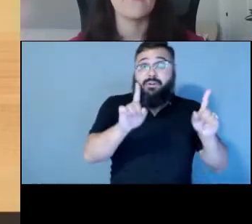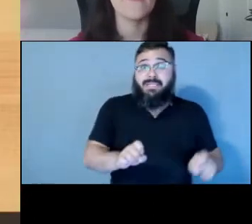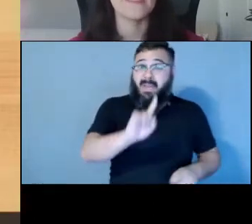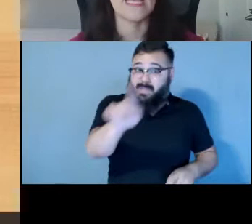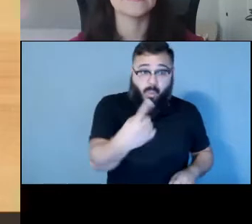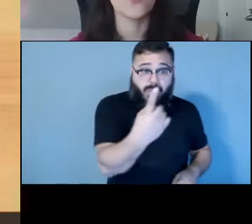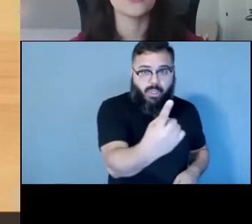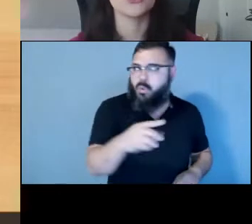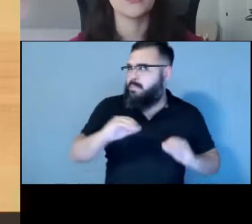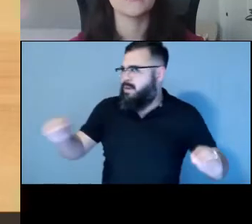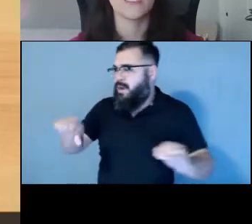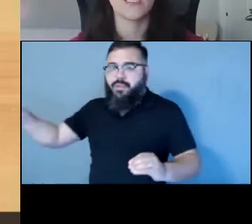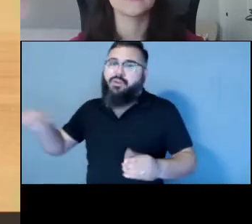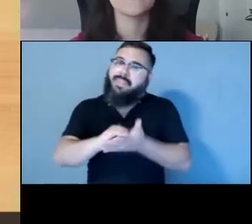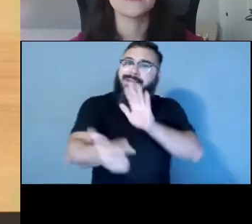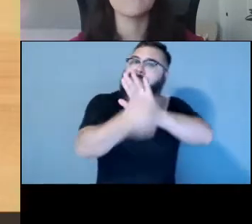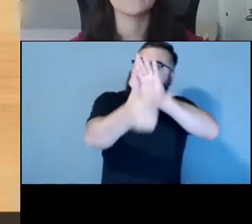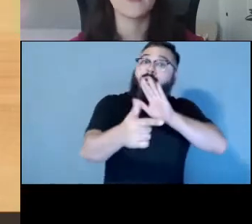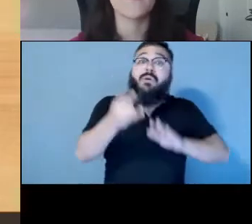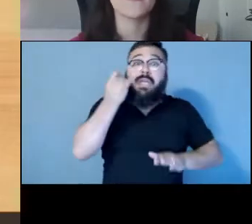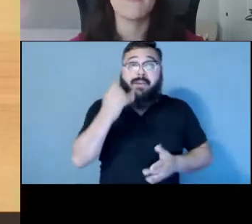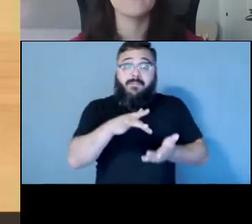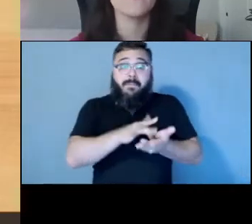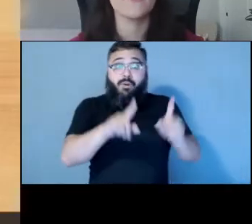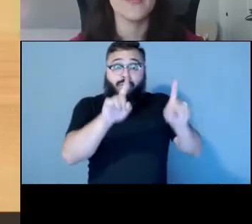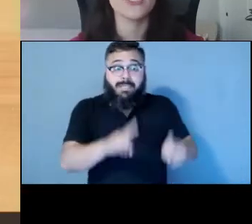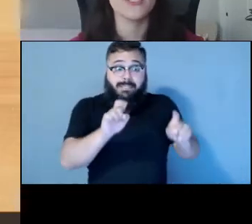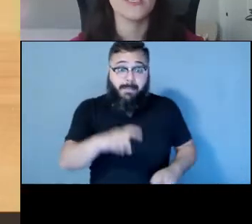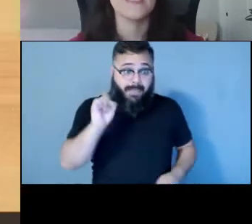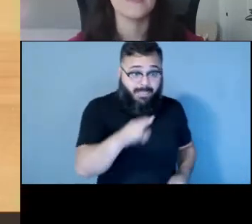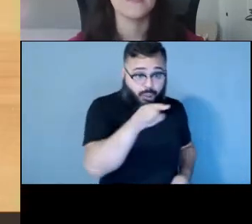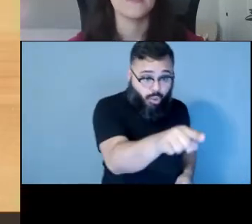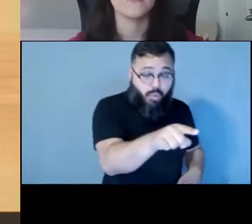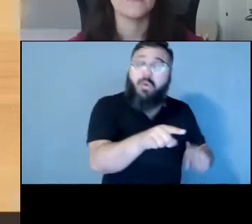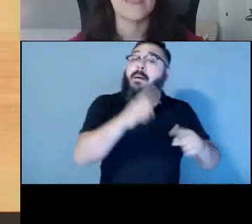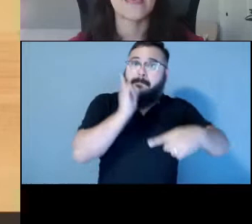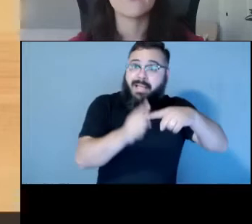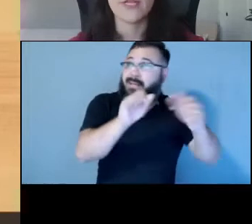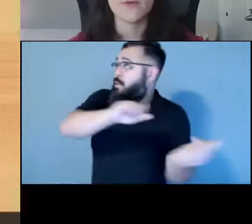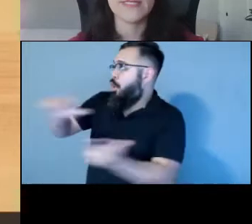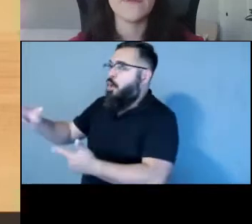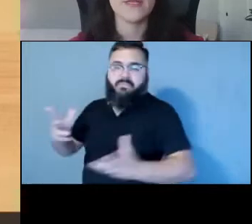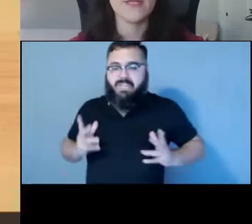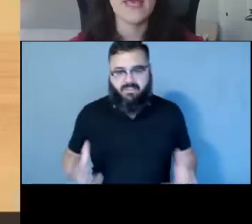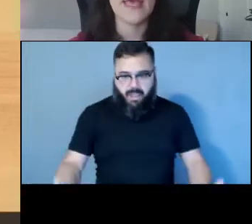and then they can ask questions specifically about that medical information after they receive it